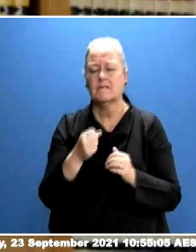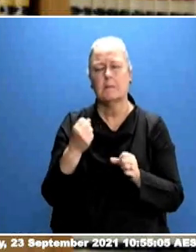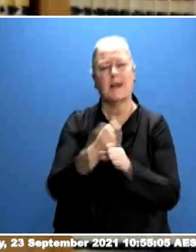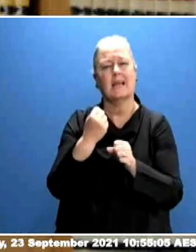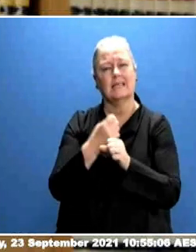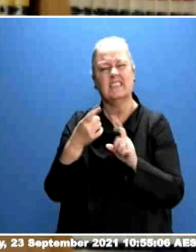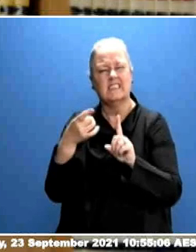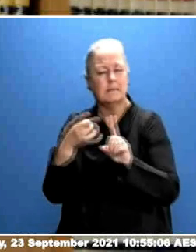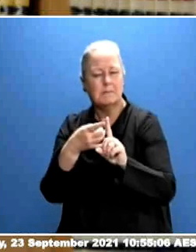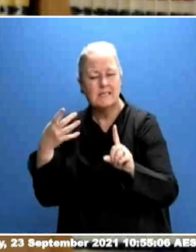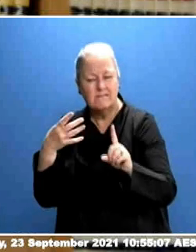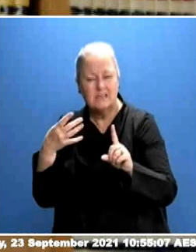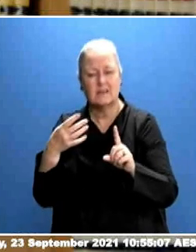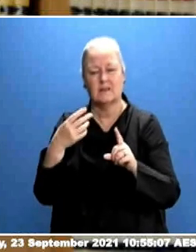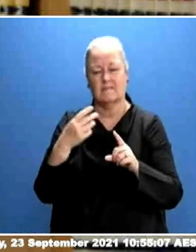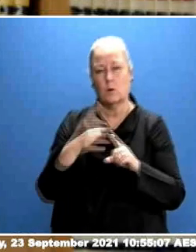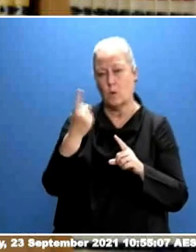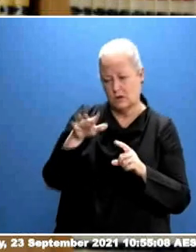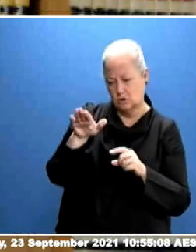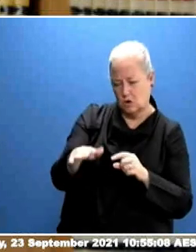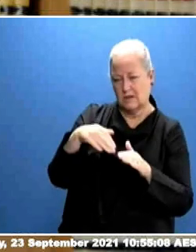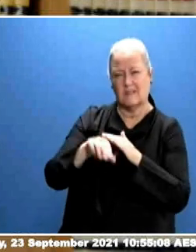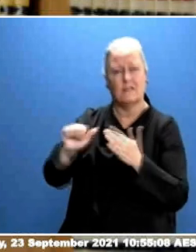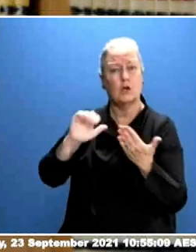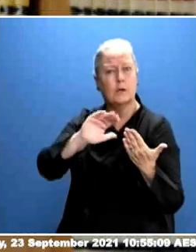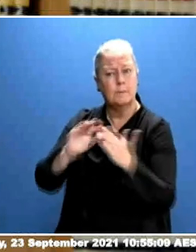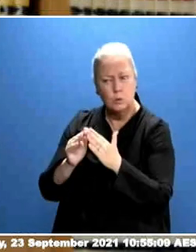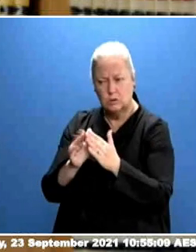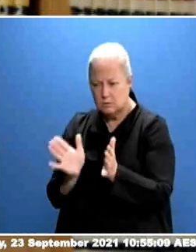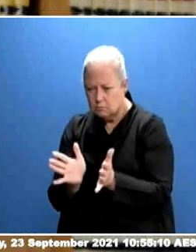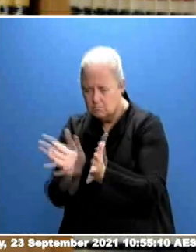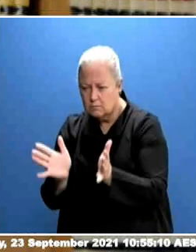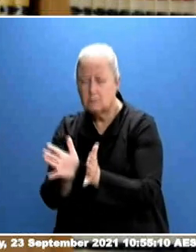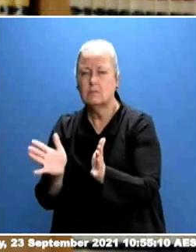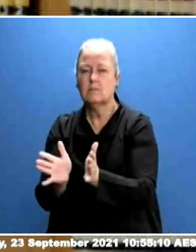and I think that further work is being done and needing to be done